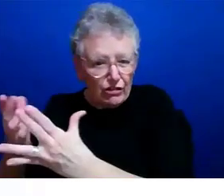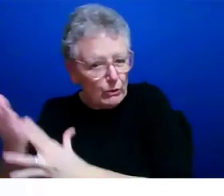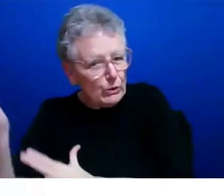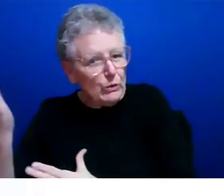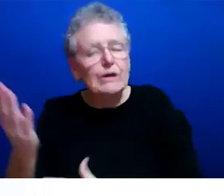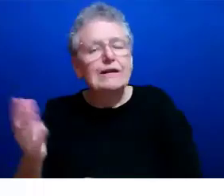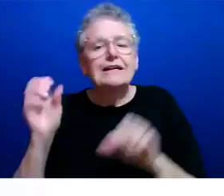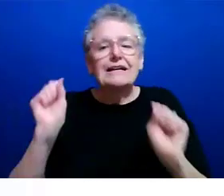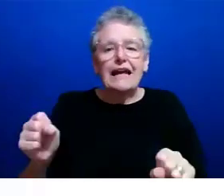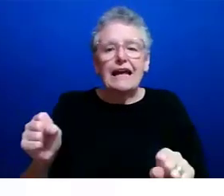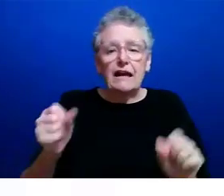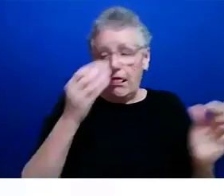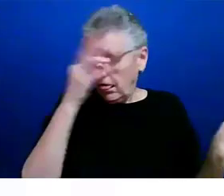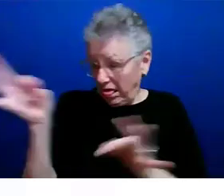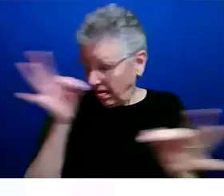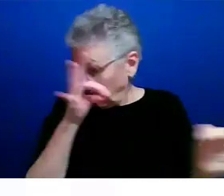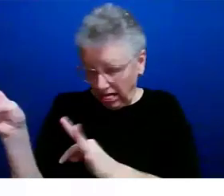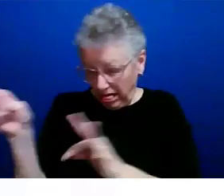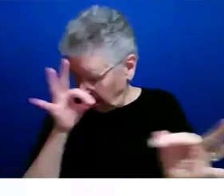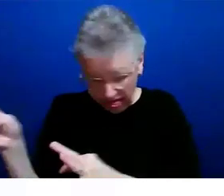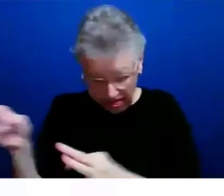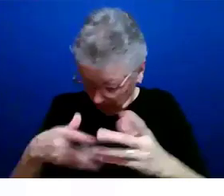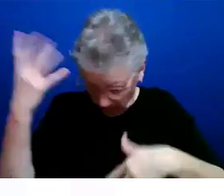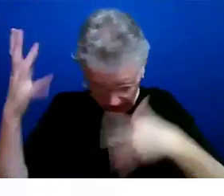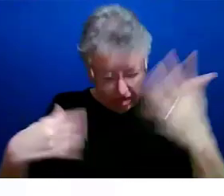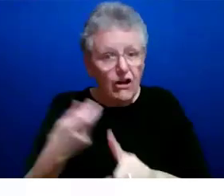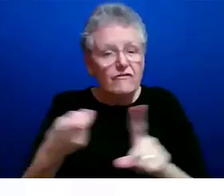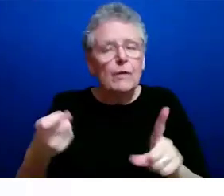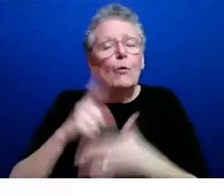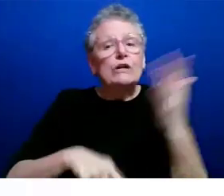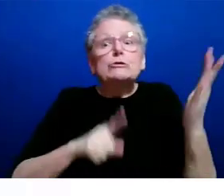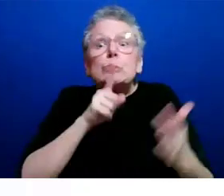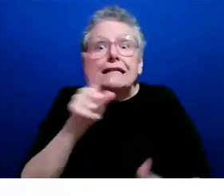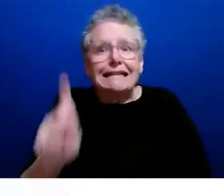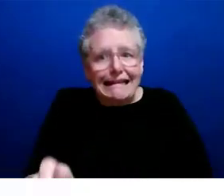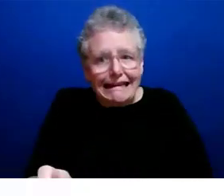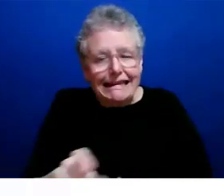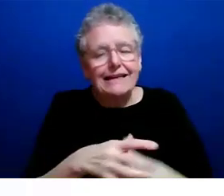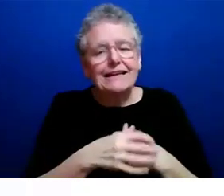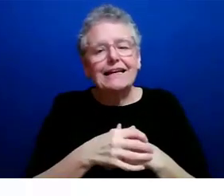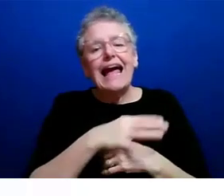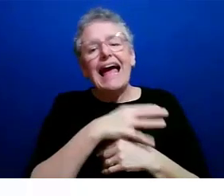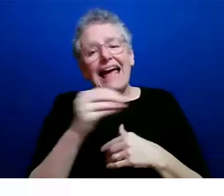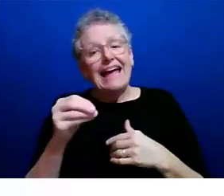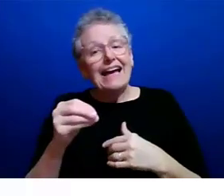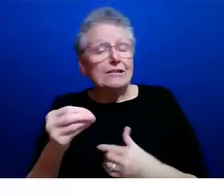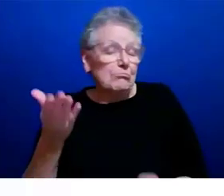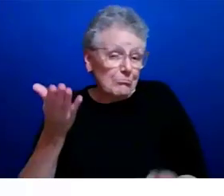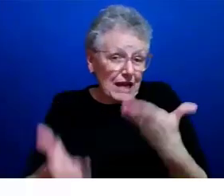It can distract from the actual needs... and there's a chance that it can create